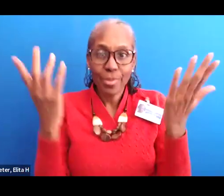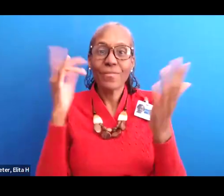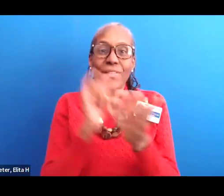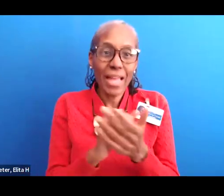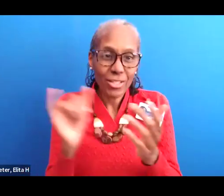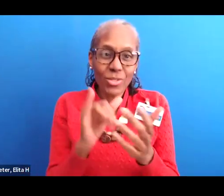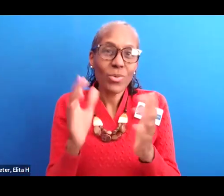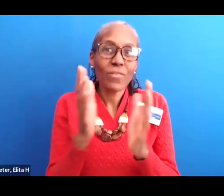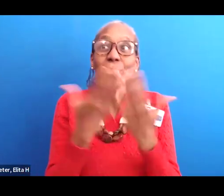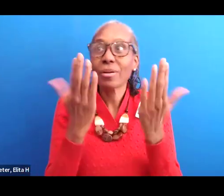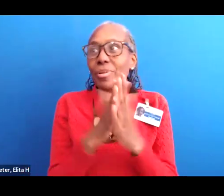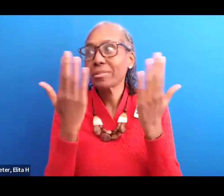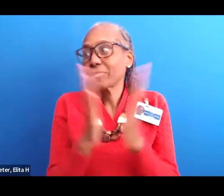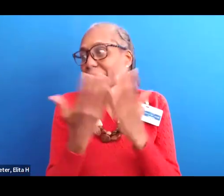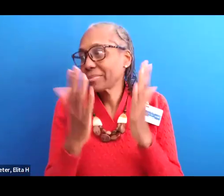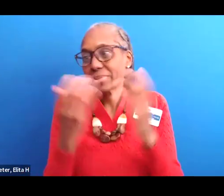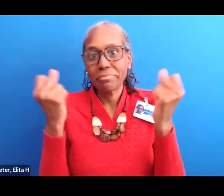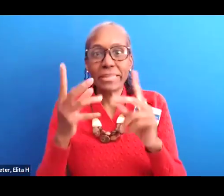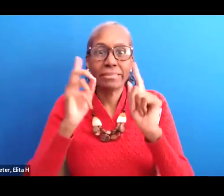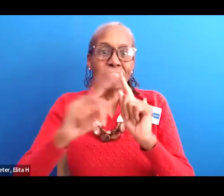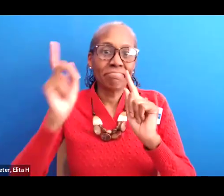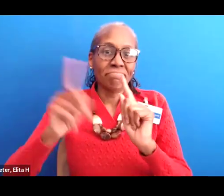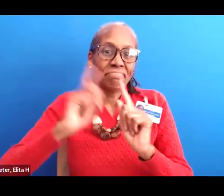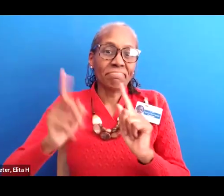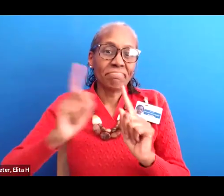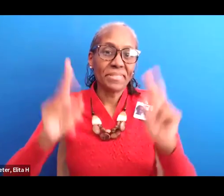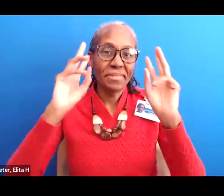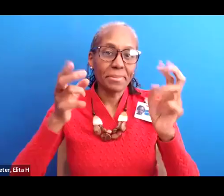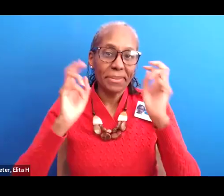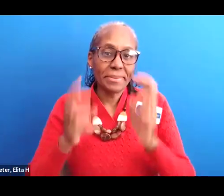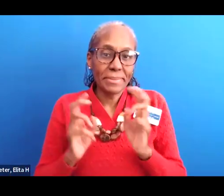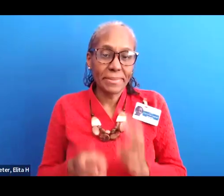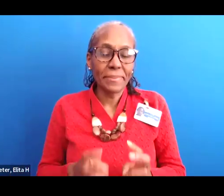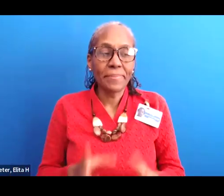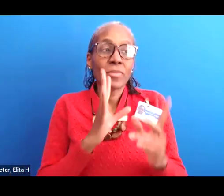We have booklets about everything. Talk to your healthcare professional.